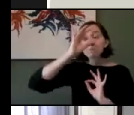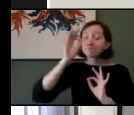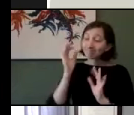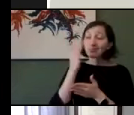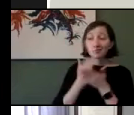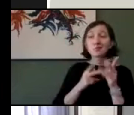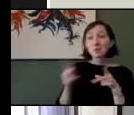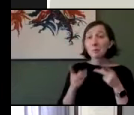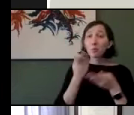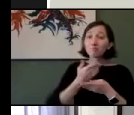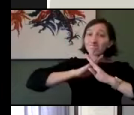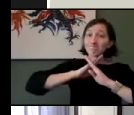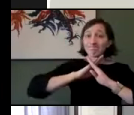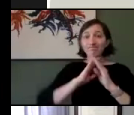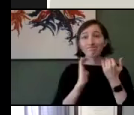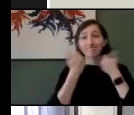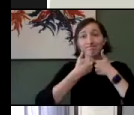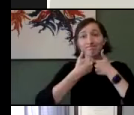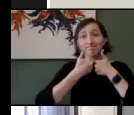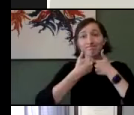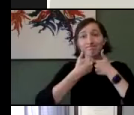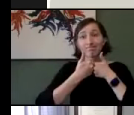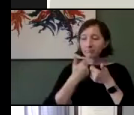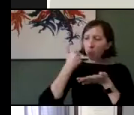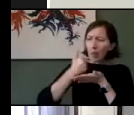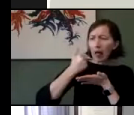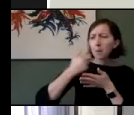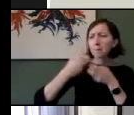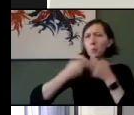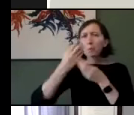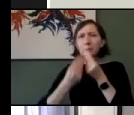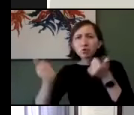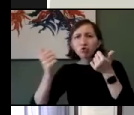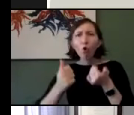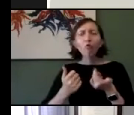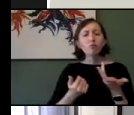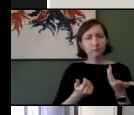and helping problem-solve and offering some solutions. There was a comment in here